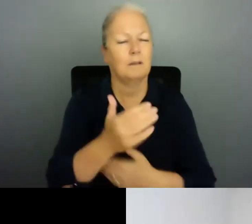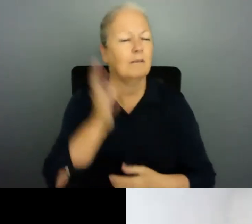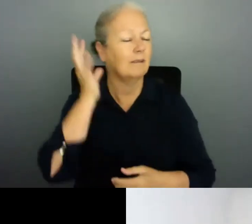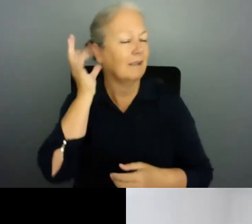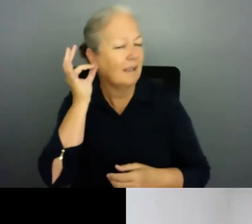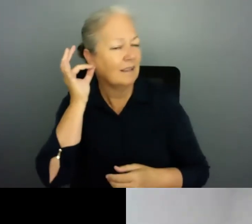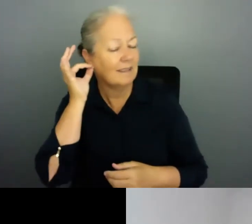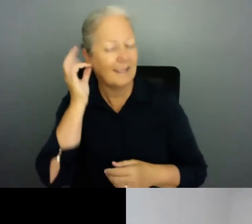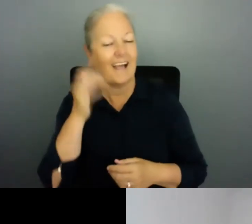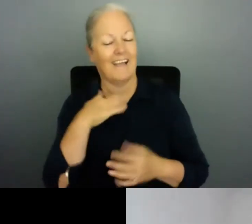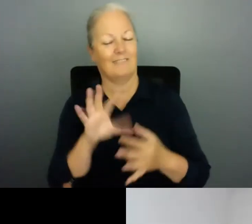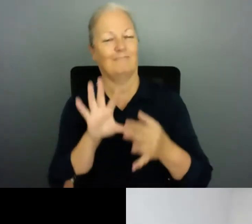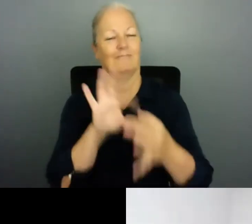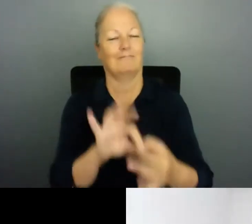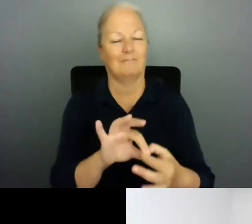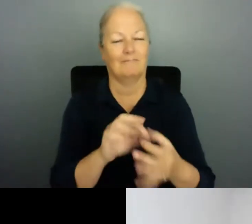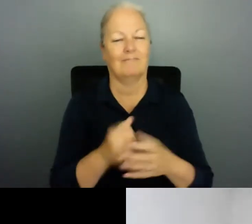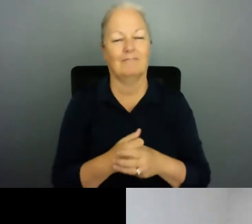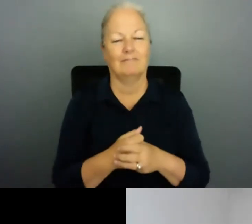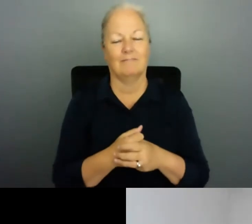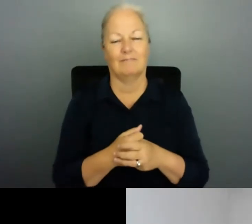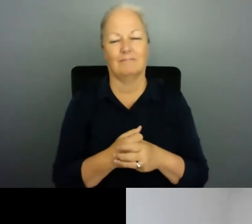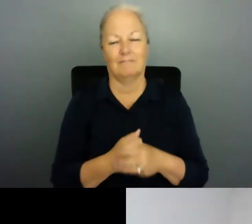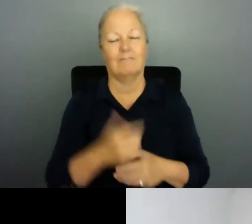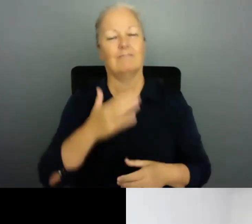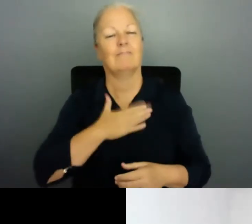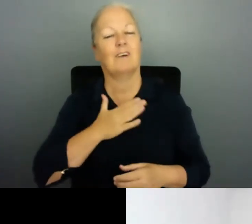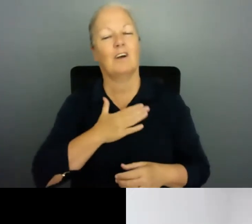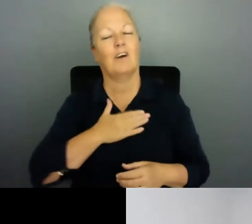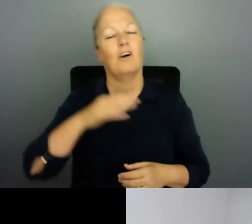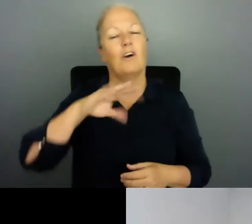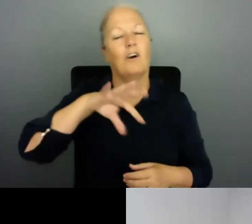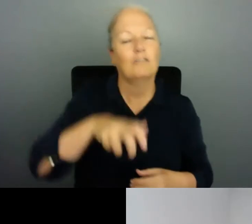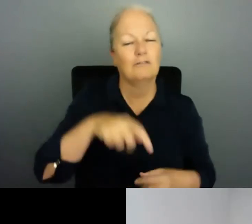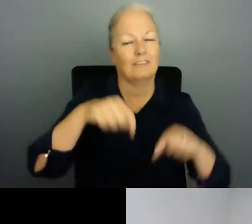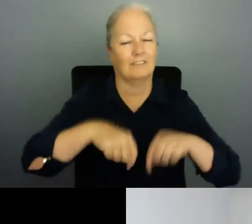during the kavit 19 pandemic our federal government act with a genuine genocidal